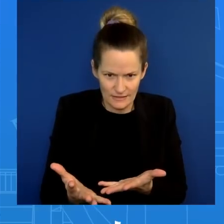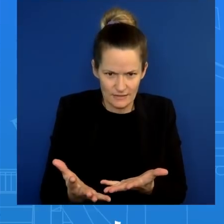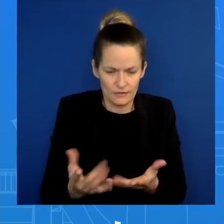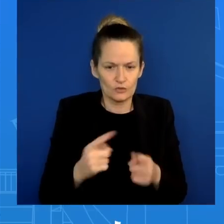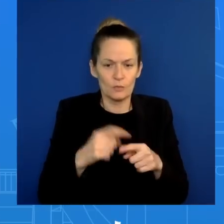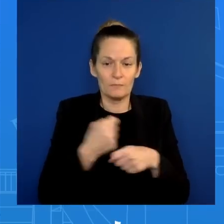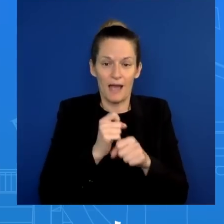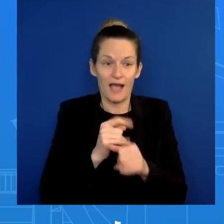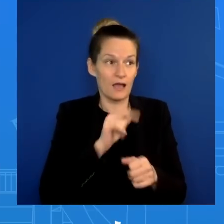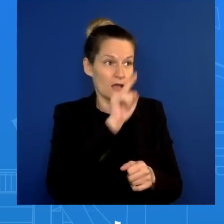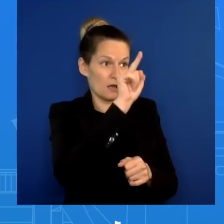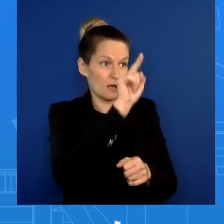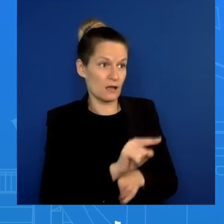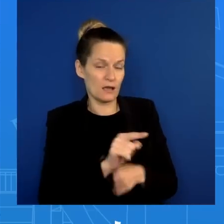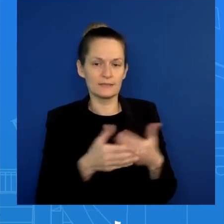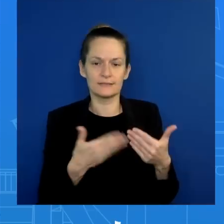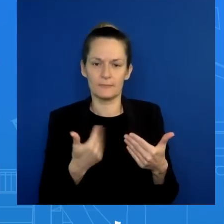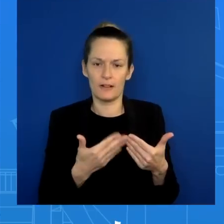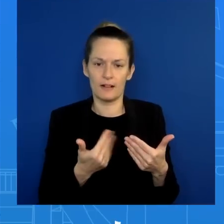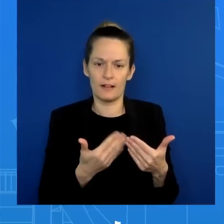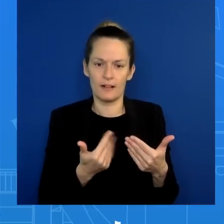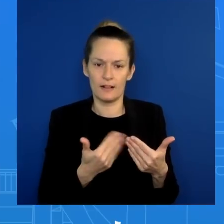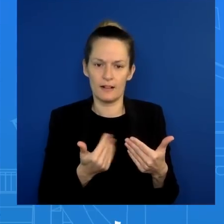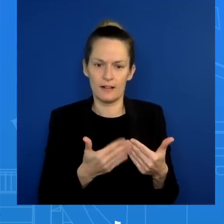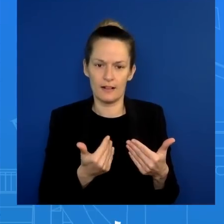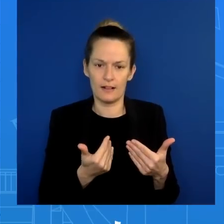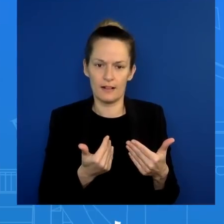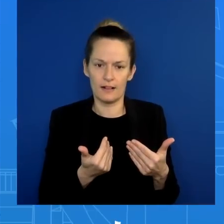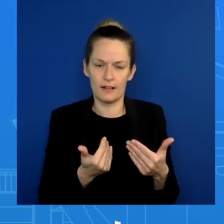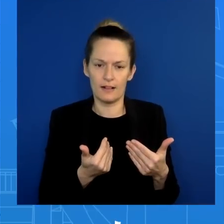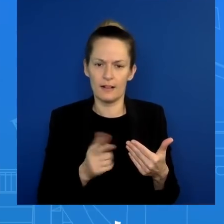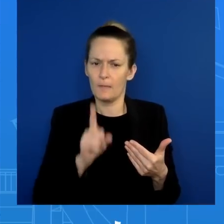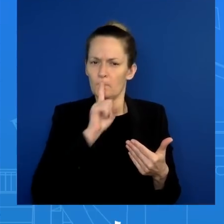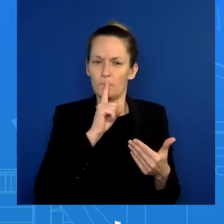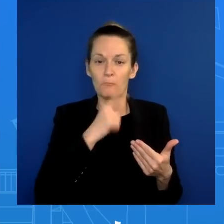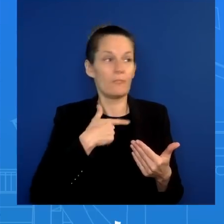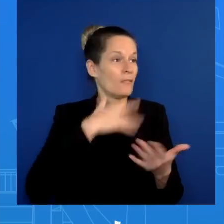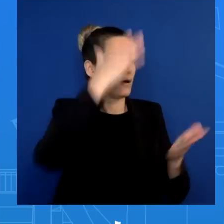That is not something that the president wants. He wants to make sure that the 43 million people